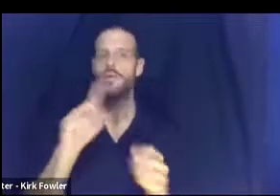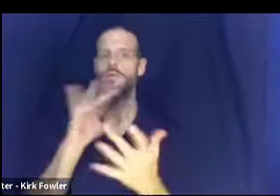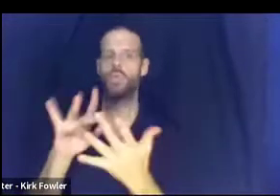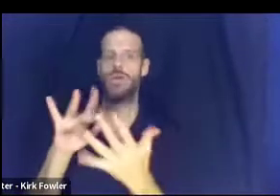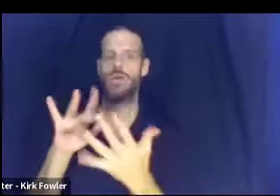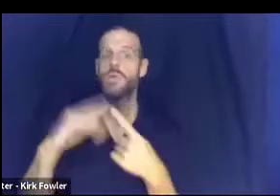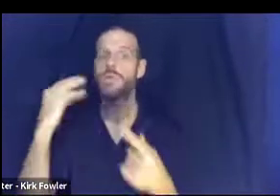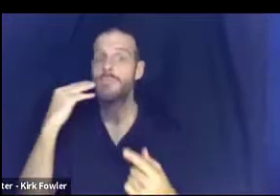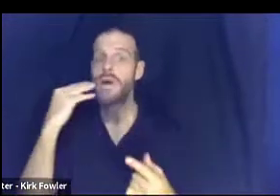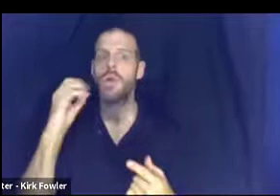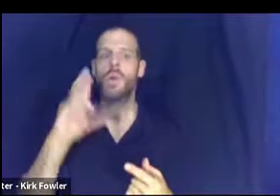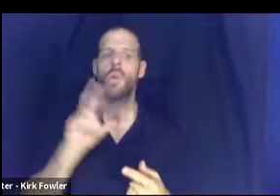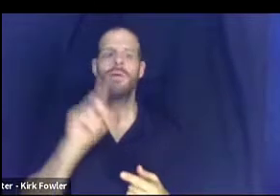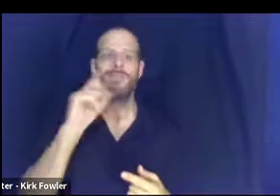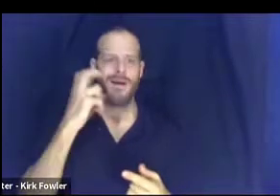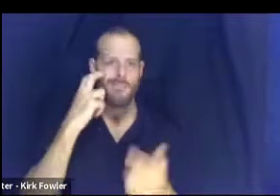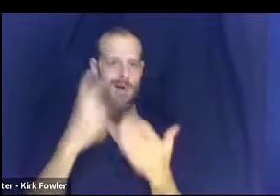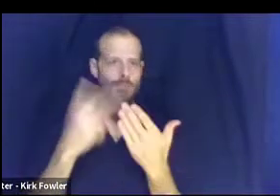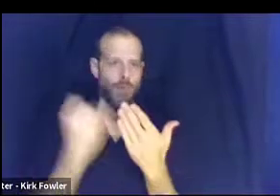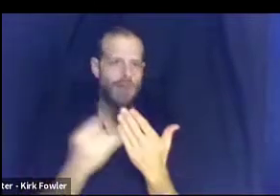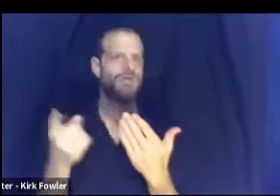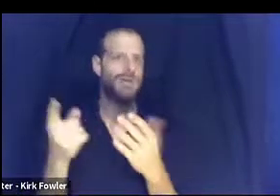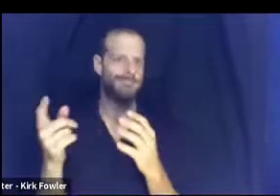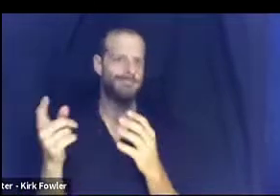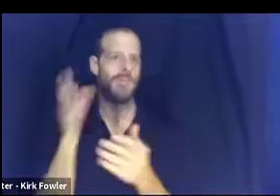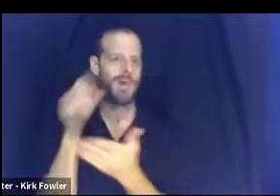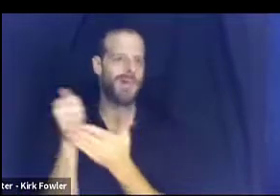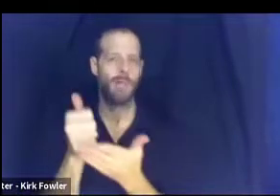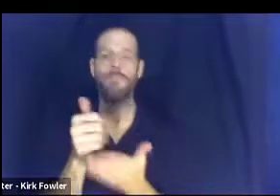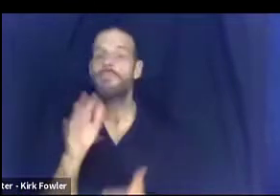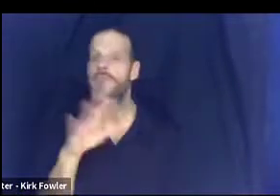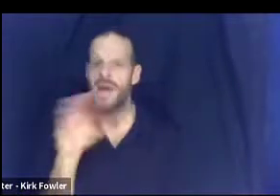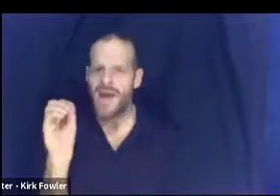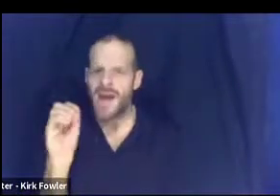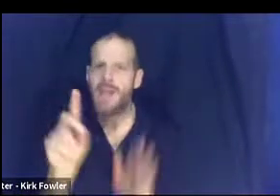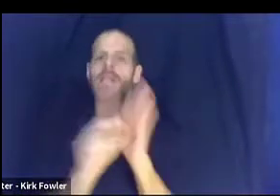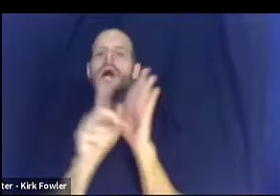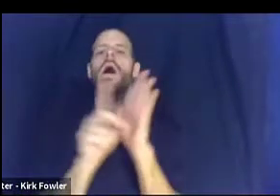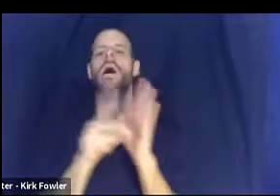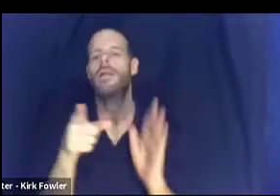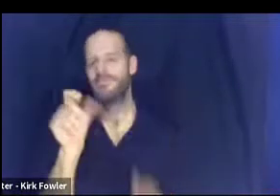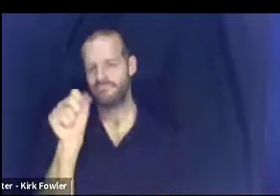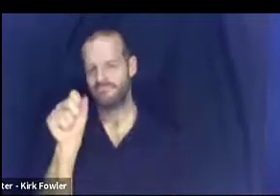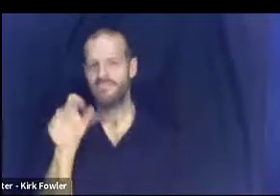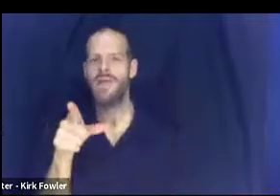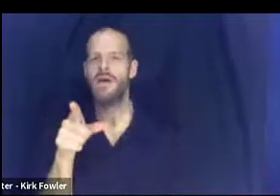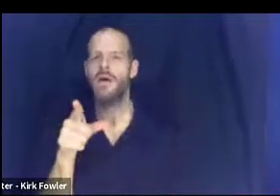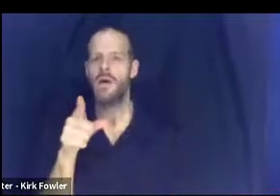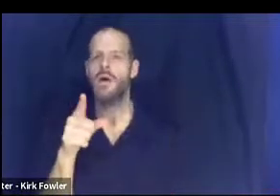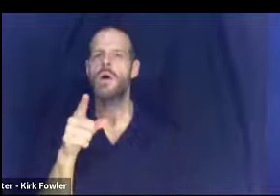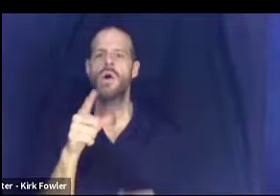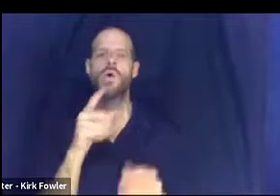Yeah. And Donna, thank you. Yeah. I love how she reconnects with the teacher, reaches out.